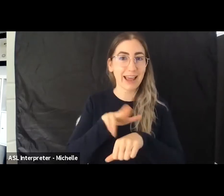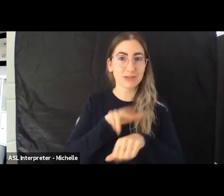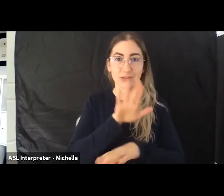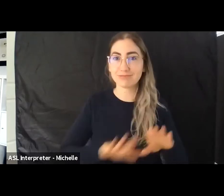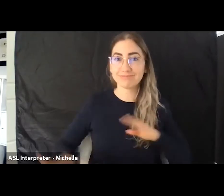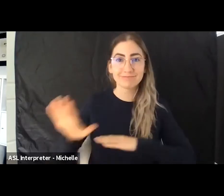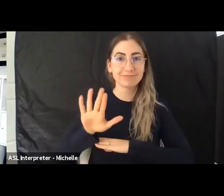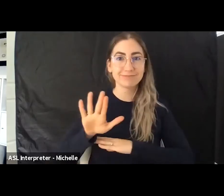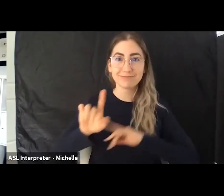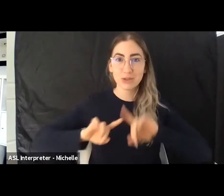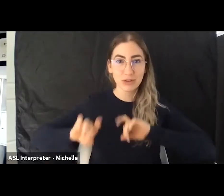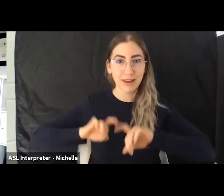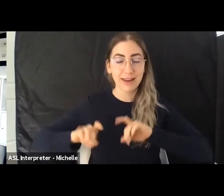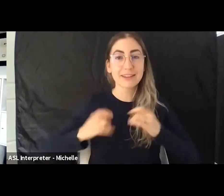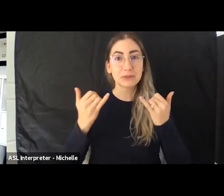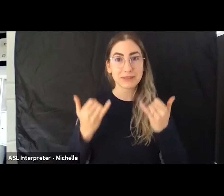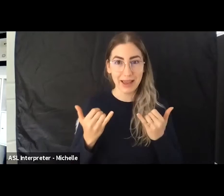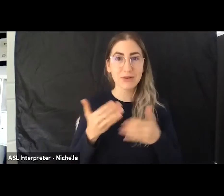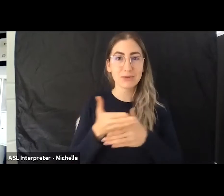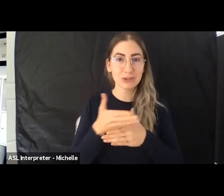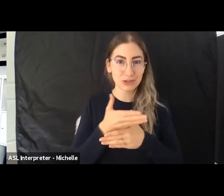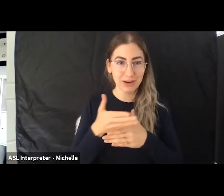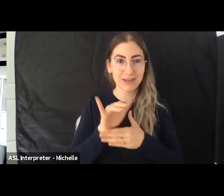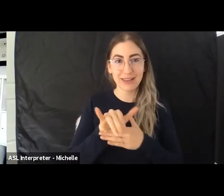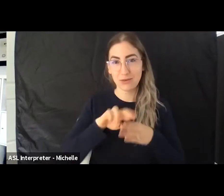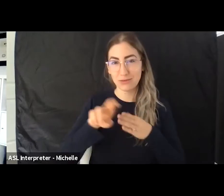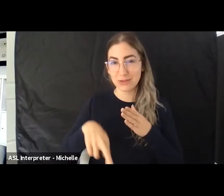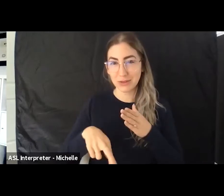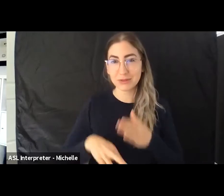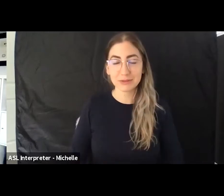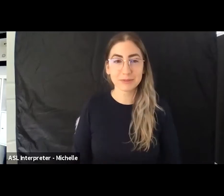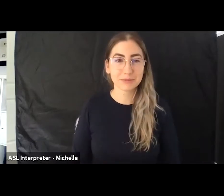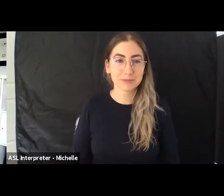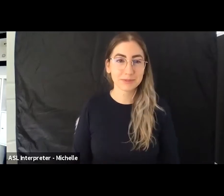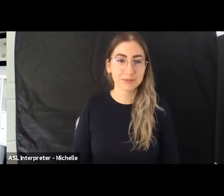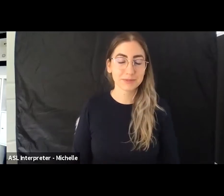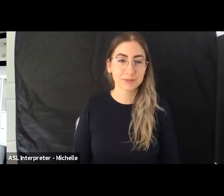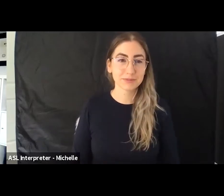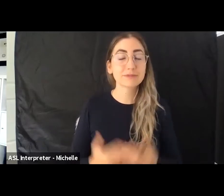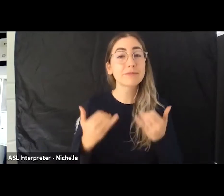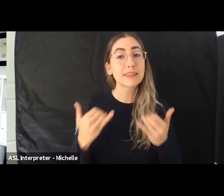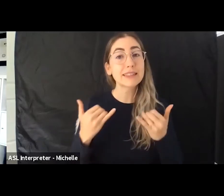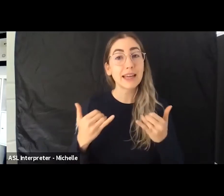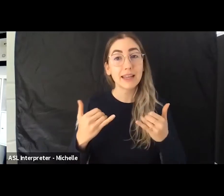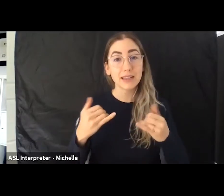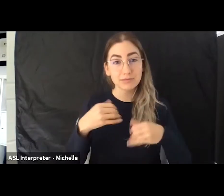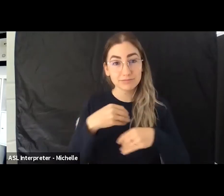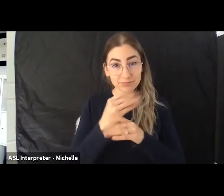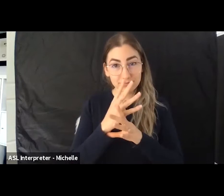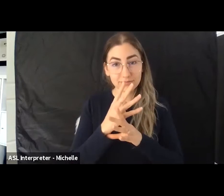WITH YOU. RESULTS WITH YOU. TODAY 'S WEBINAR WILL CONSIST OF OUR TWO SPEAKERS